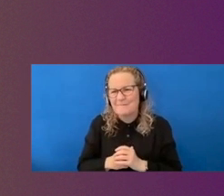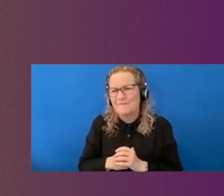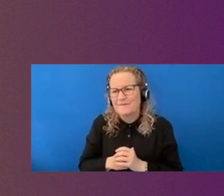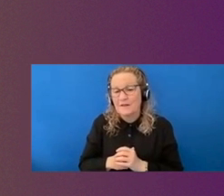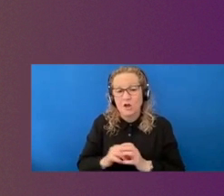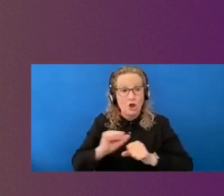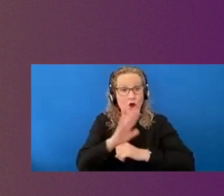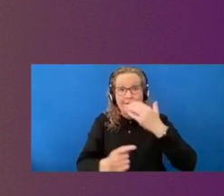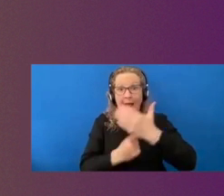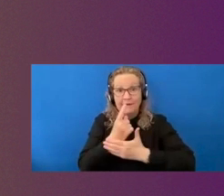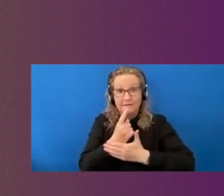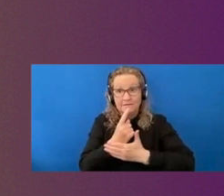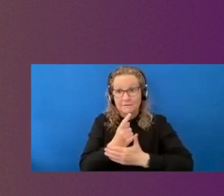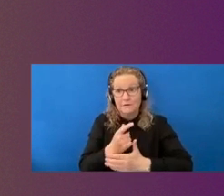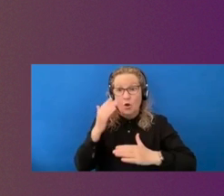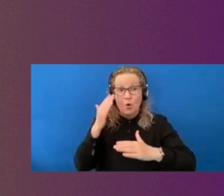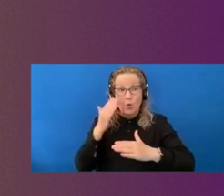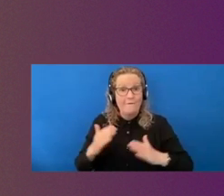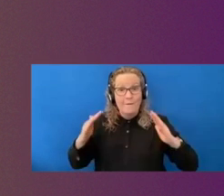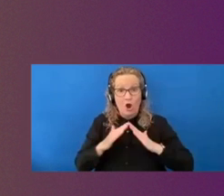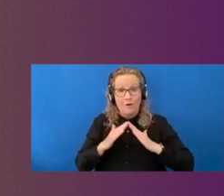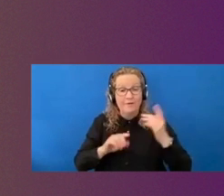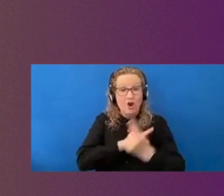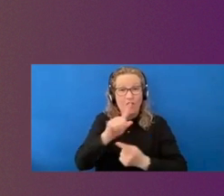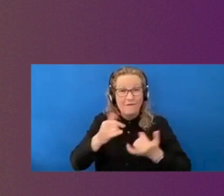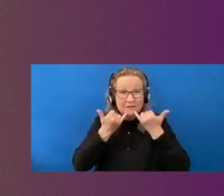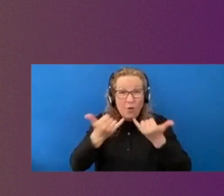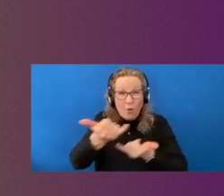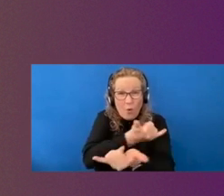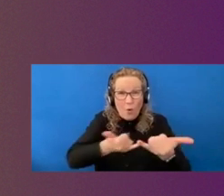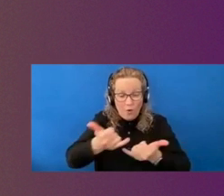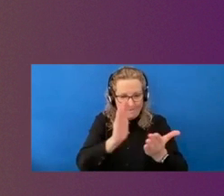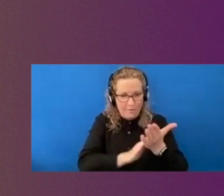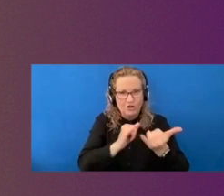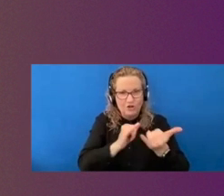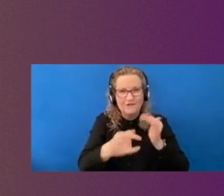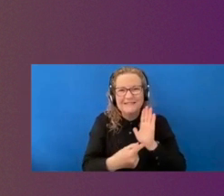working remotely all the conference calls now happen on Microsoft teams in my case and teams